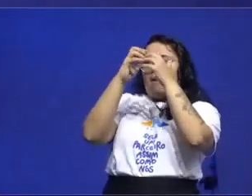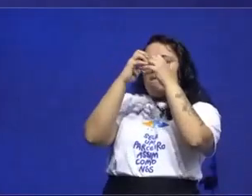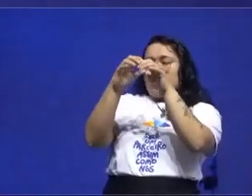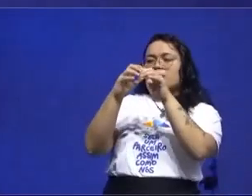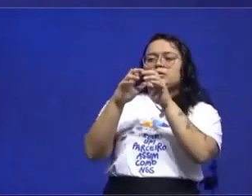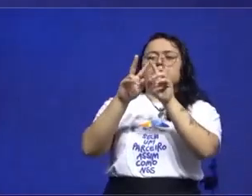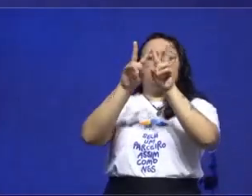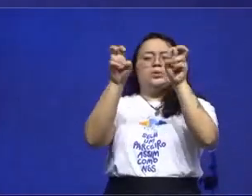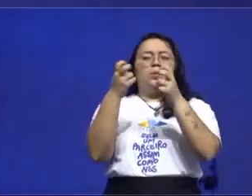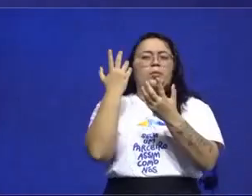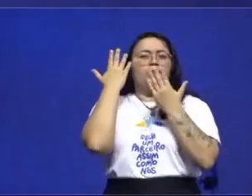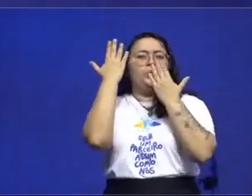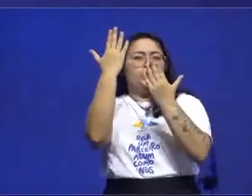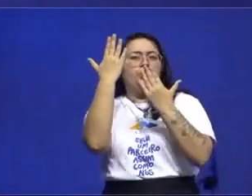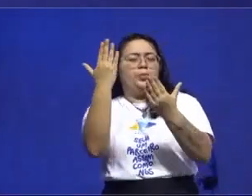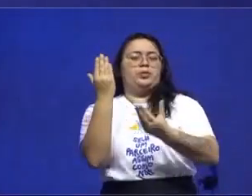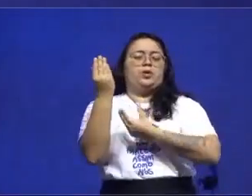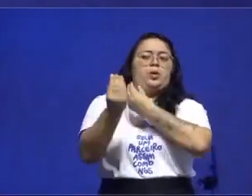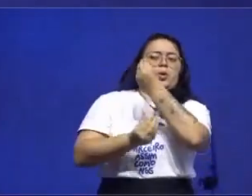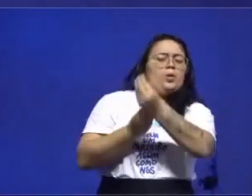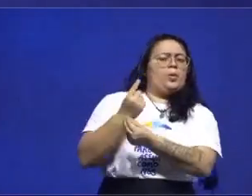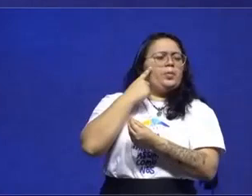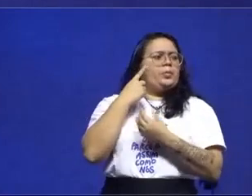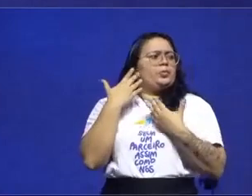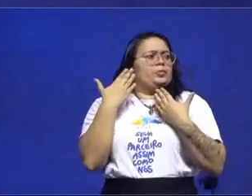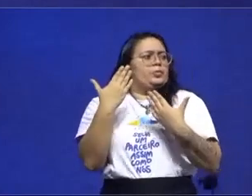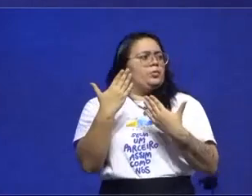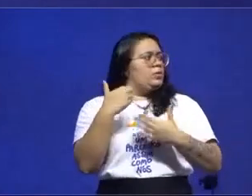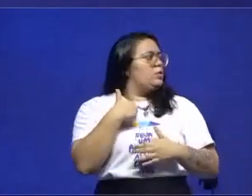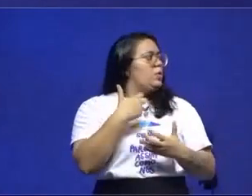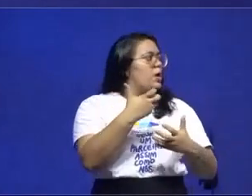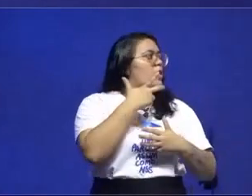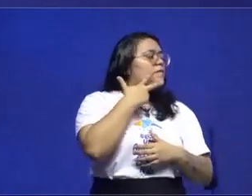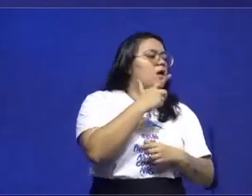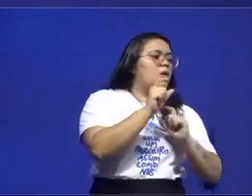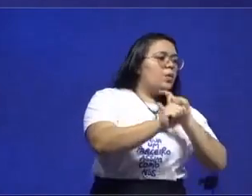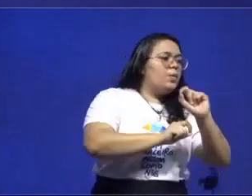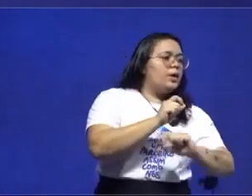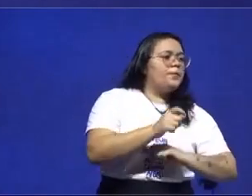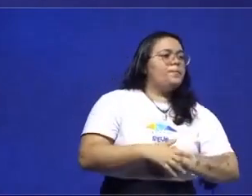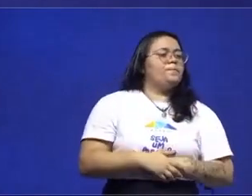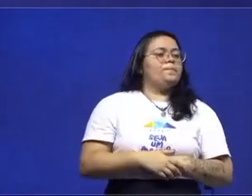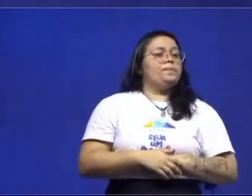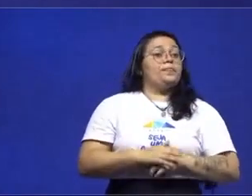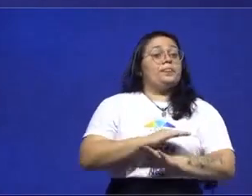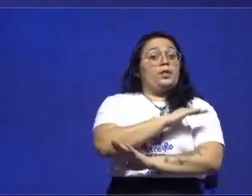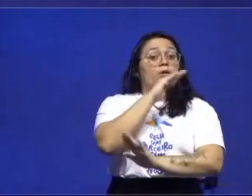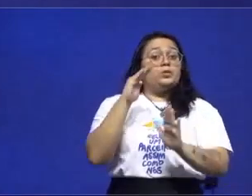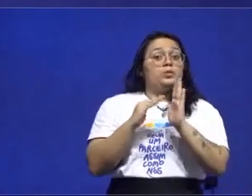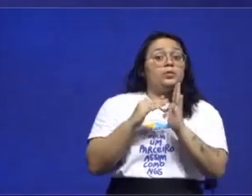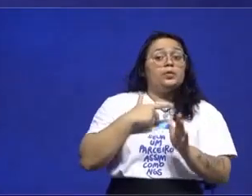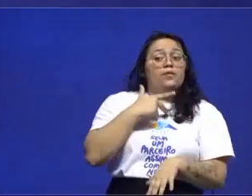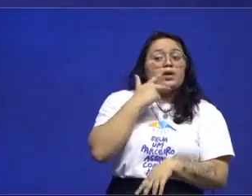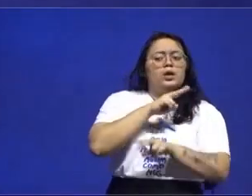doubt and suspicion So I would like to say that all that I said of warning signs